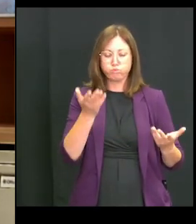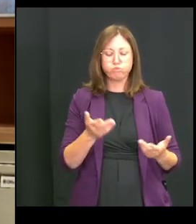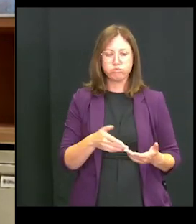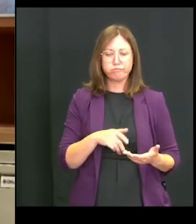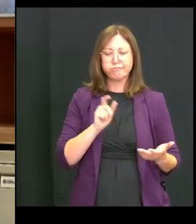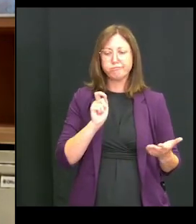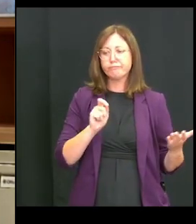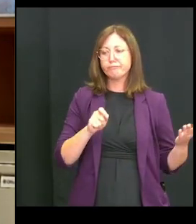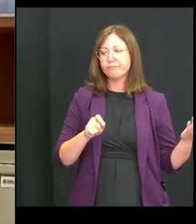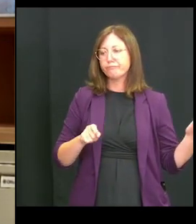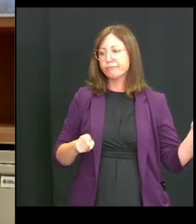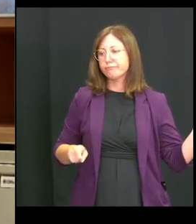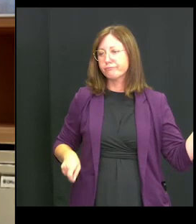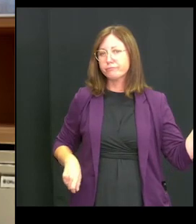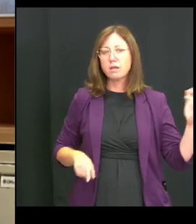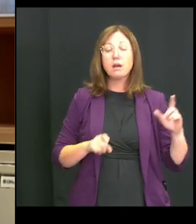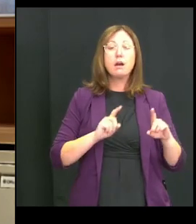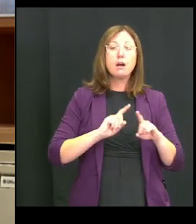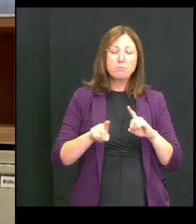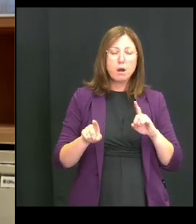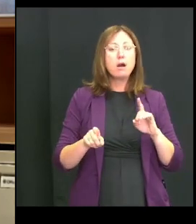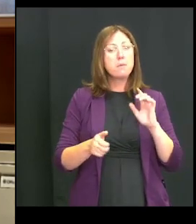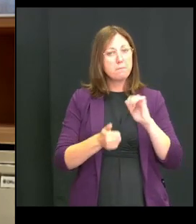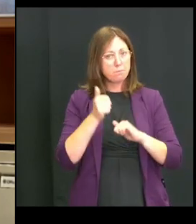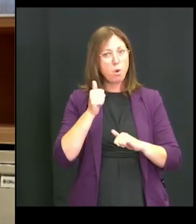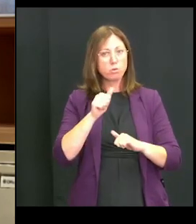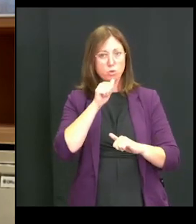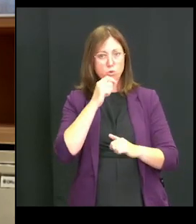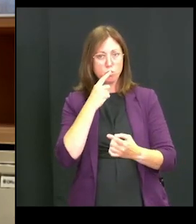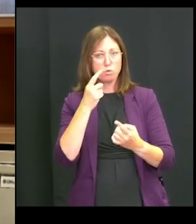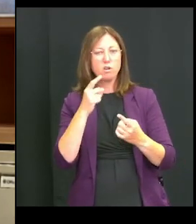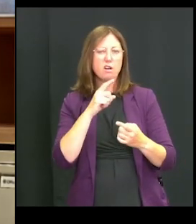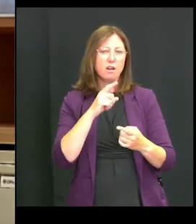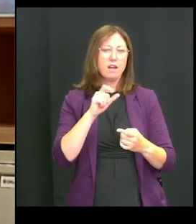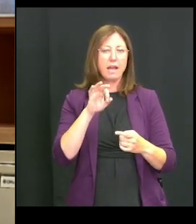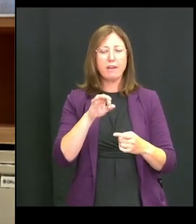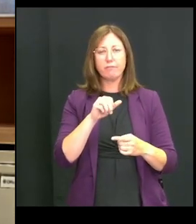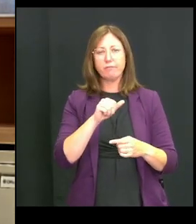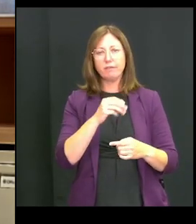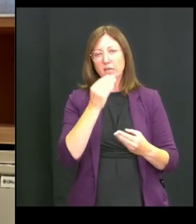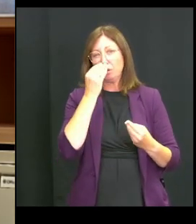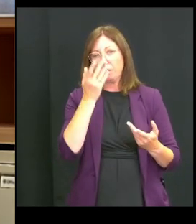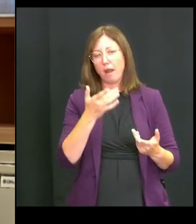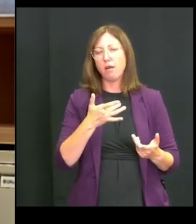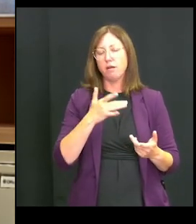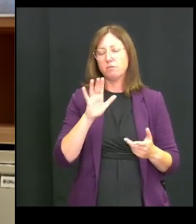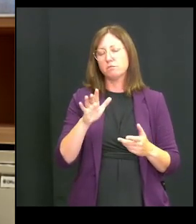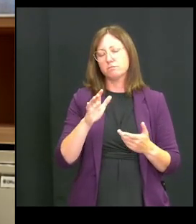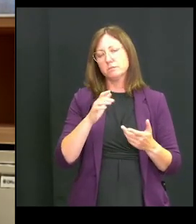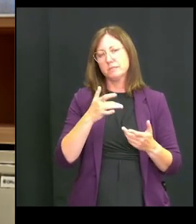But on average those responses tend to wash out with effective and proper survey design.